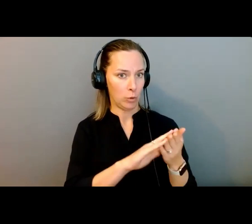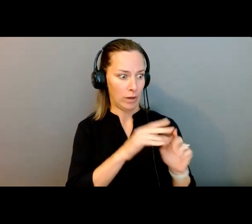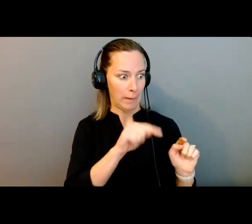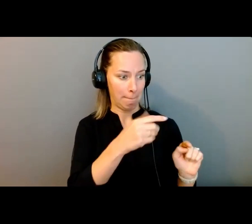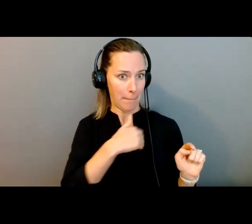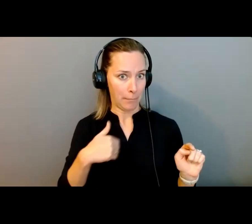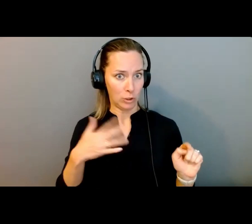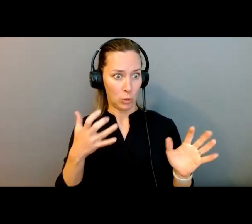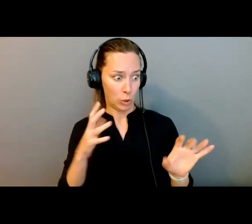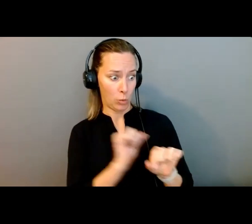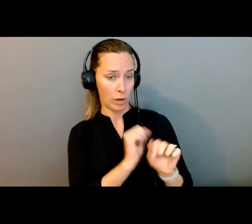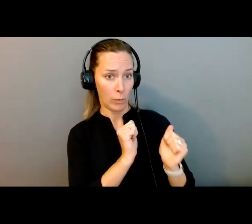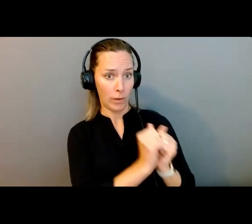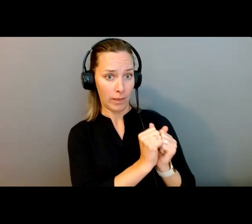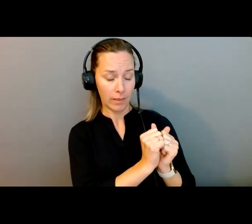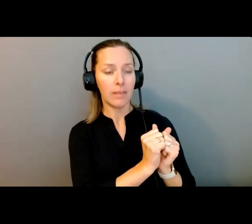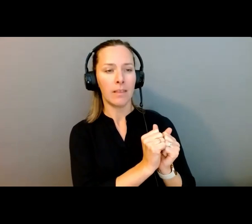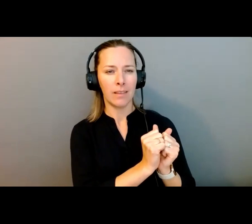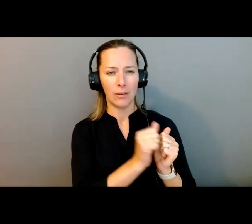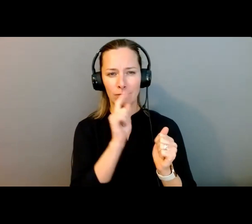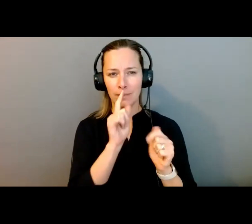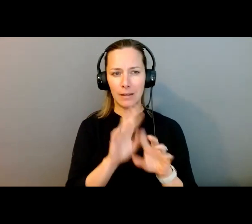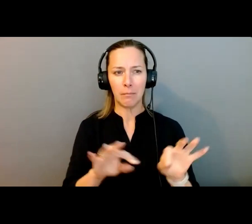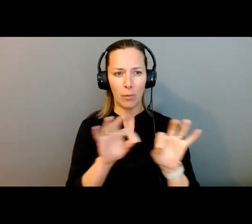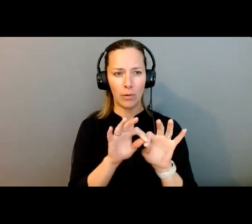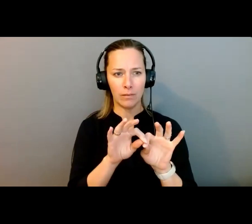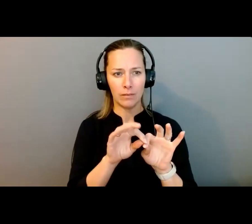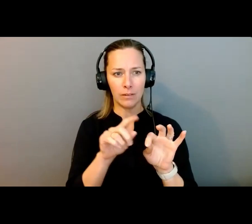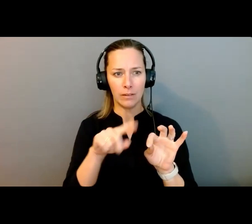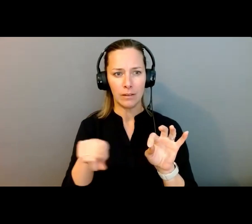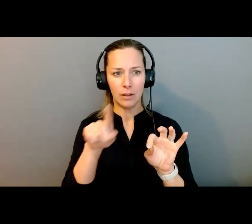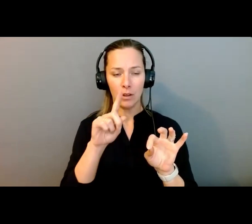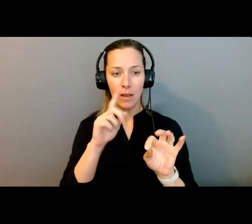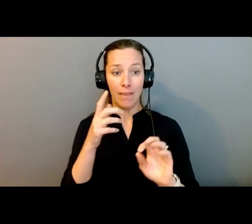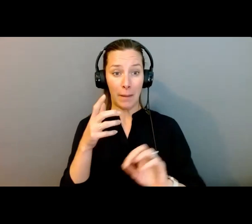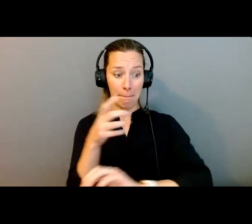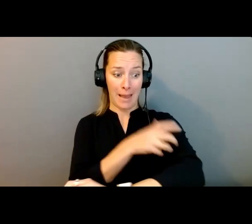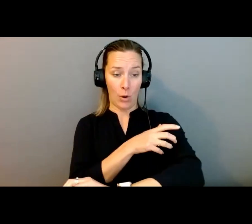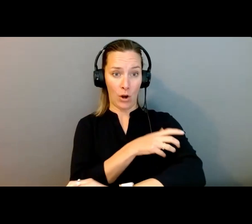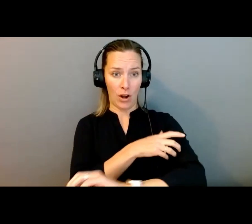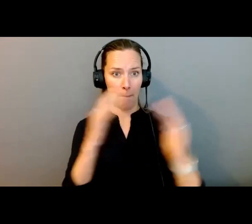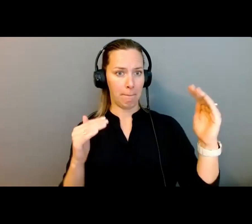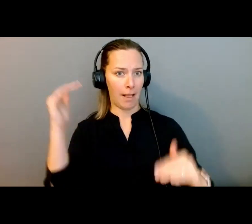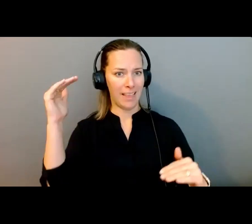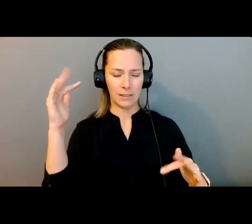important to think about the need to shift the real power imbalance that does exist